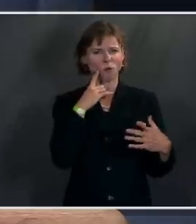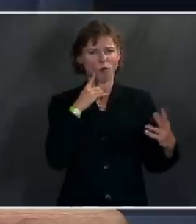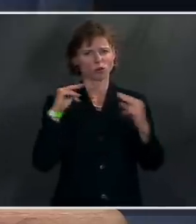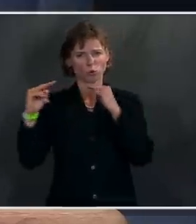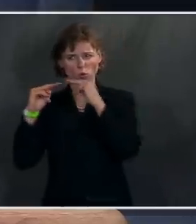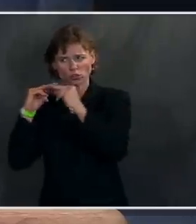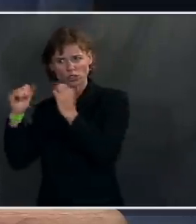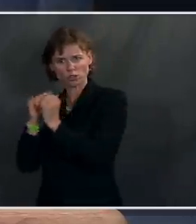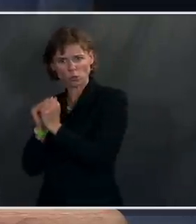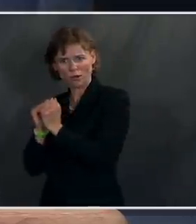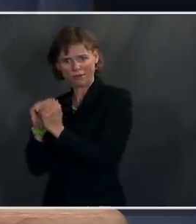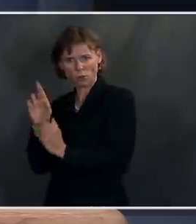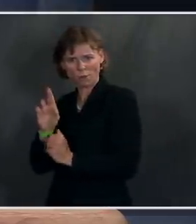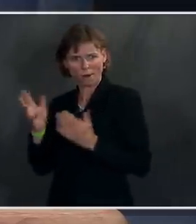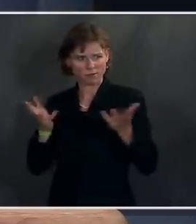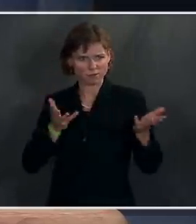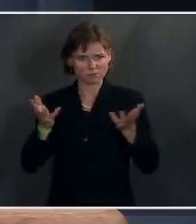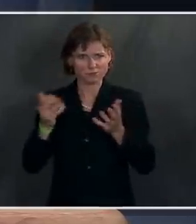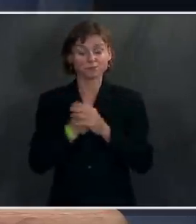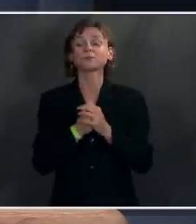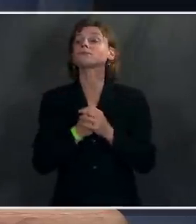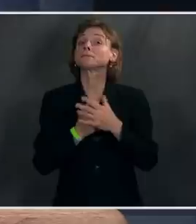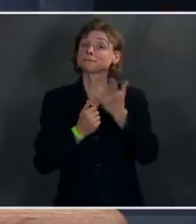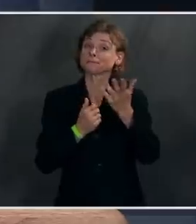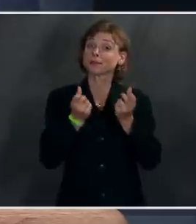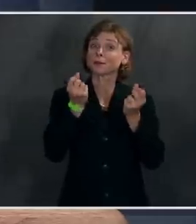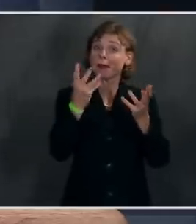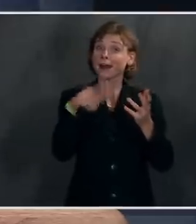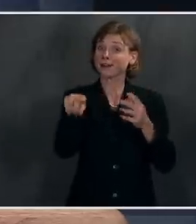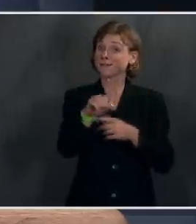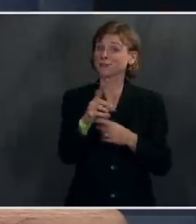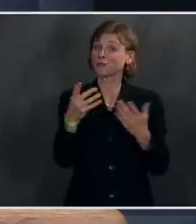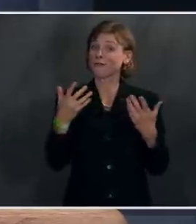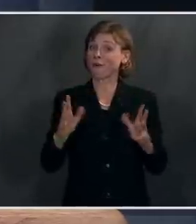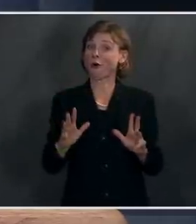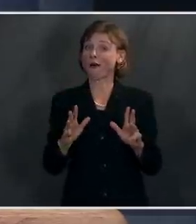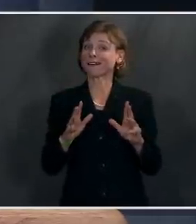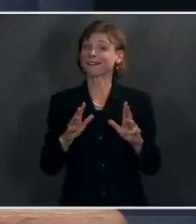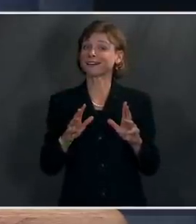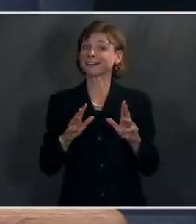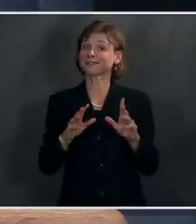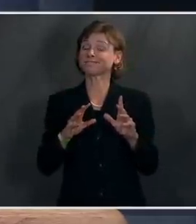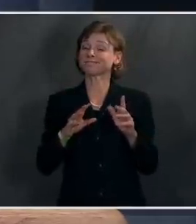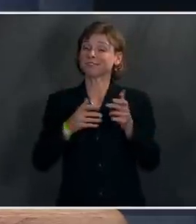Ms. Psaki: Well, as many of you who have covered Capitol Hill know, there is a process.